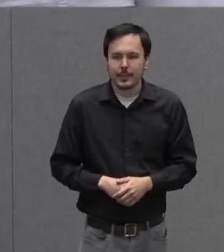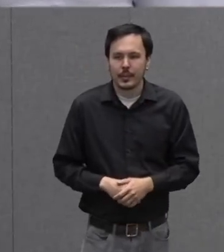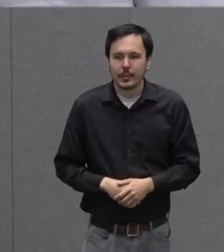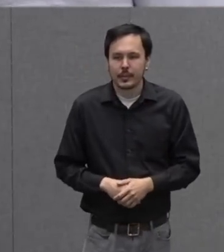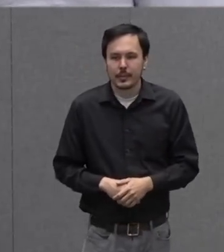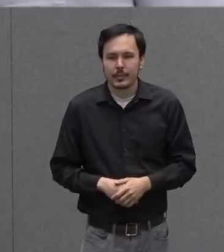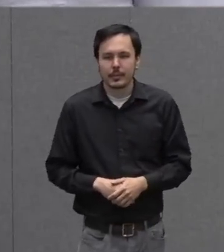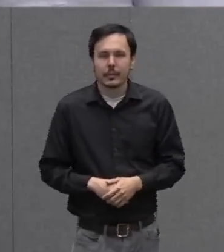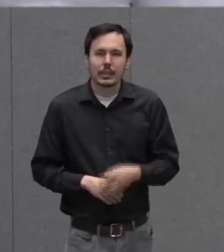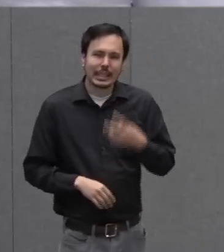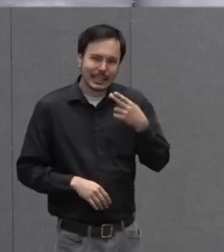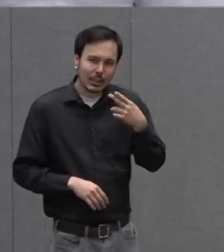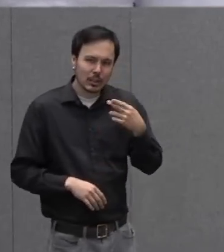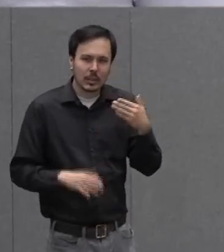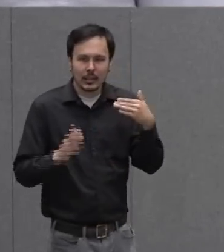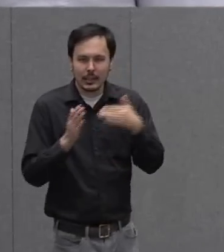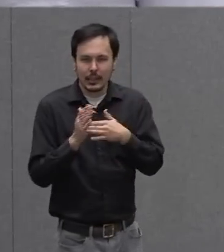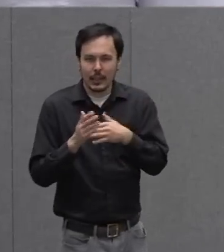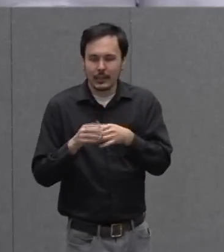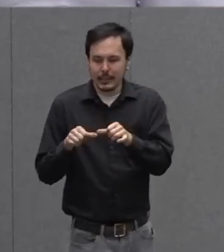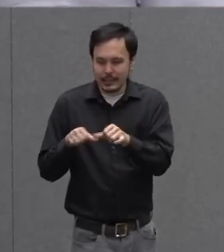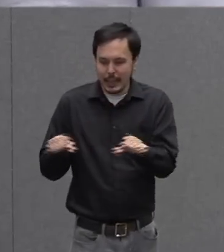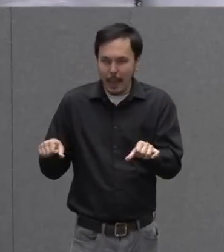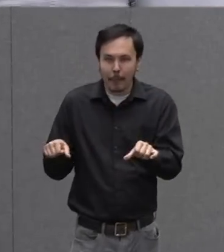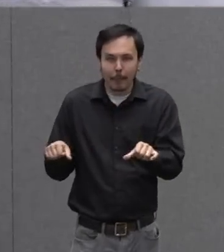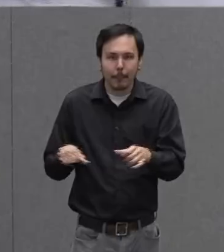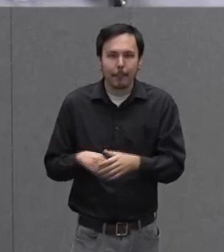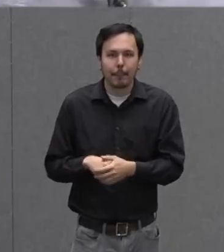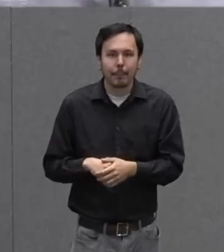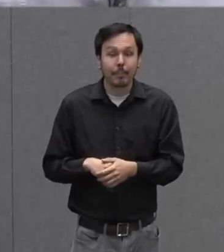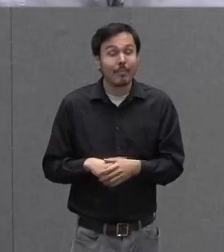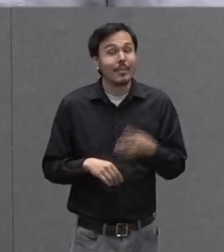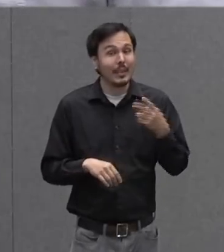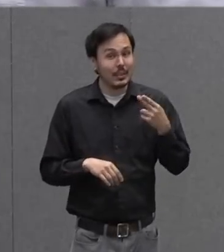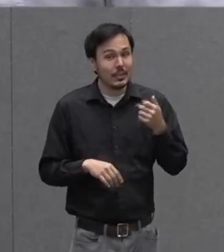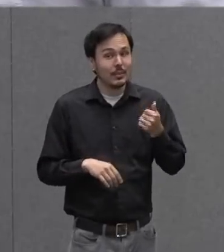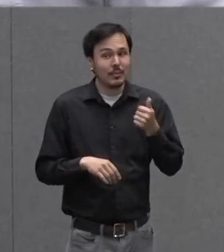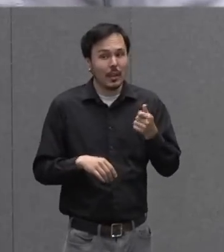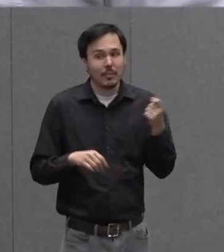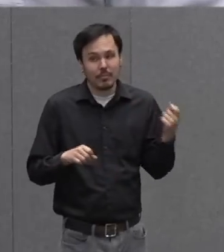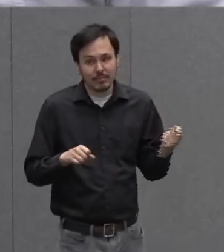Scissors versus Tape. And Scissors was victorious.